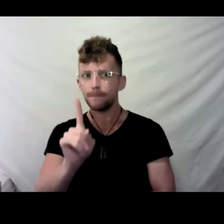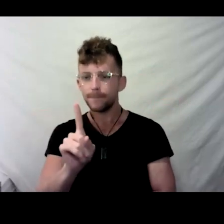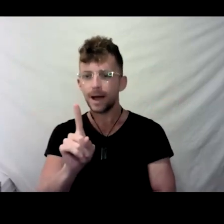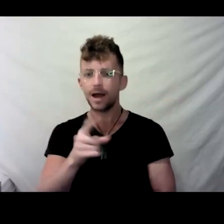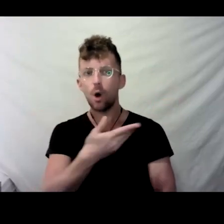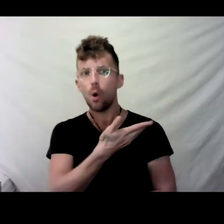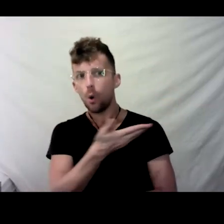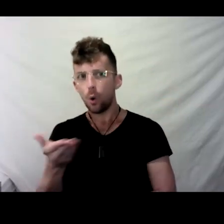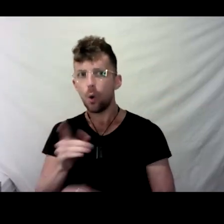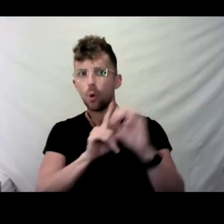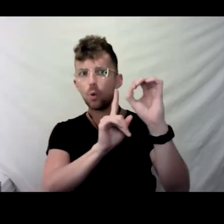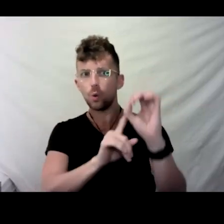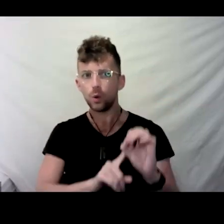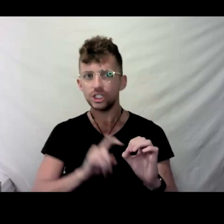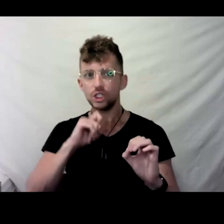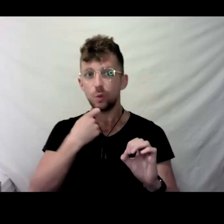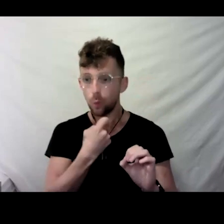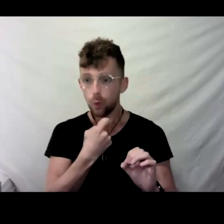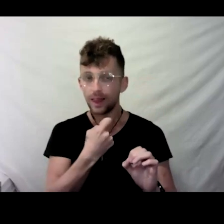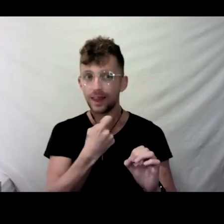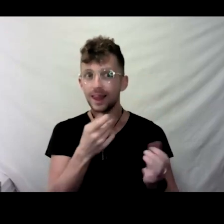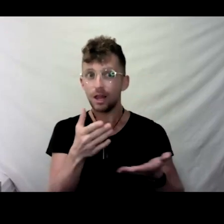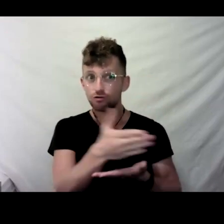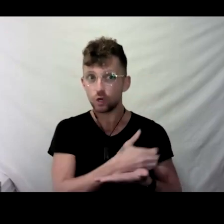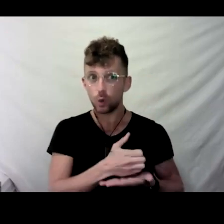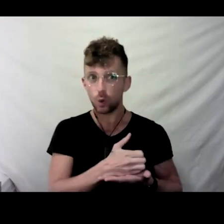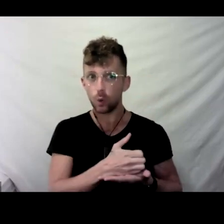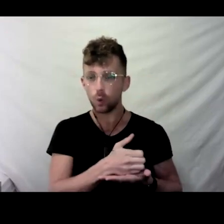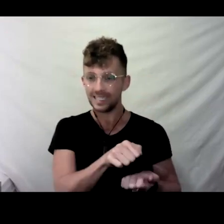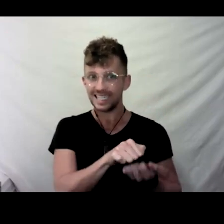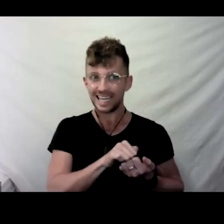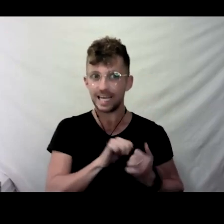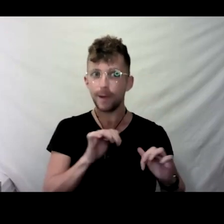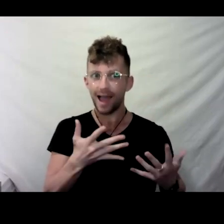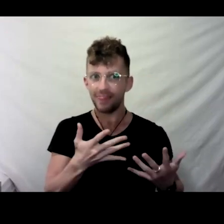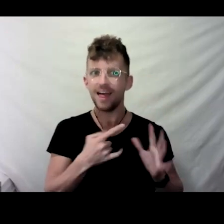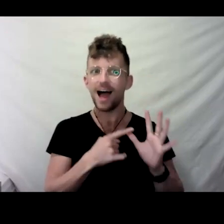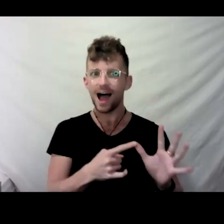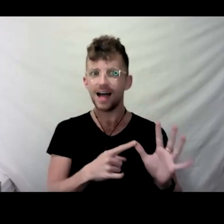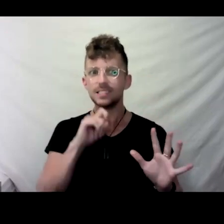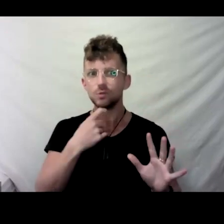and they will be answered by Whaikaha and made available to people after the hui.